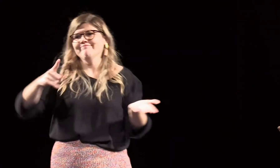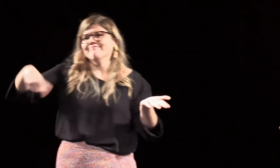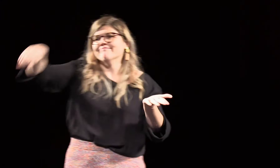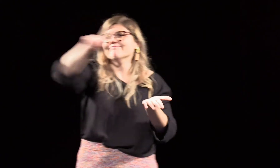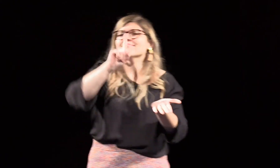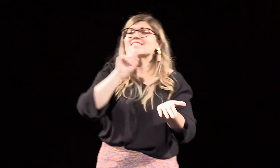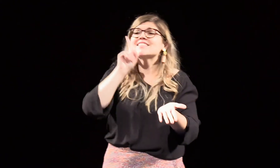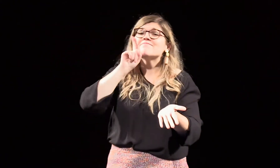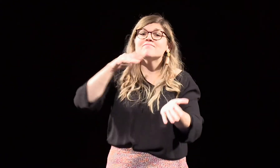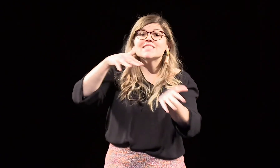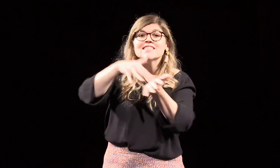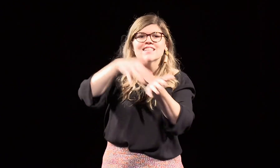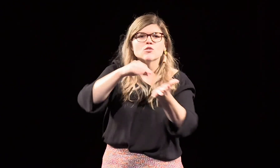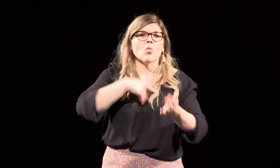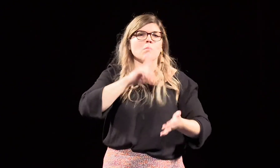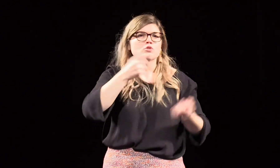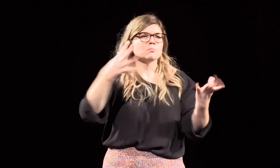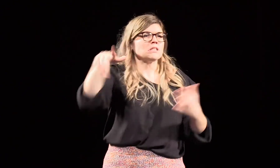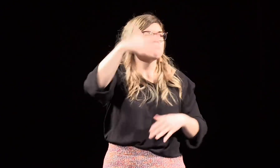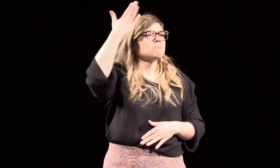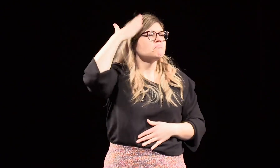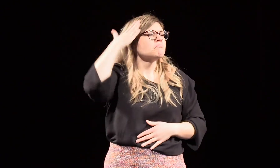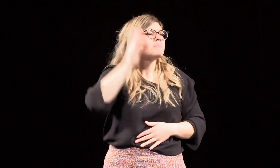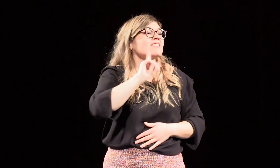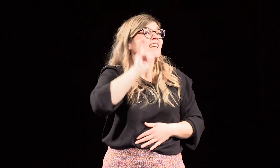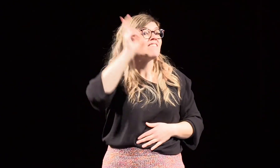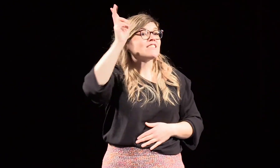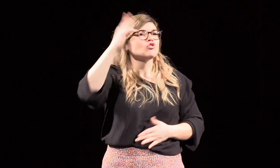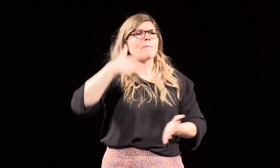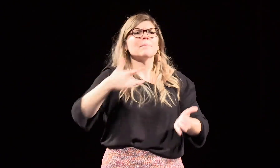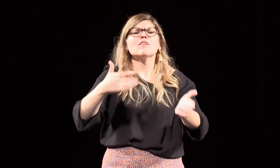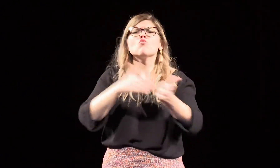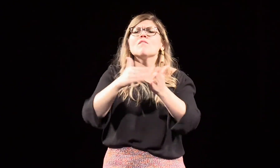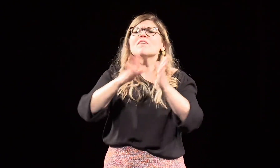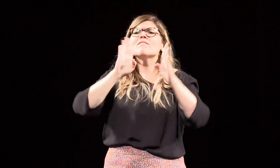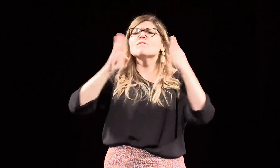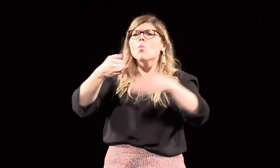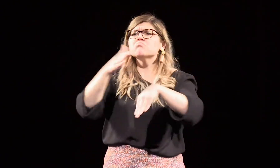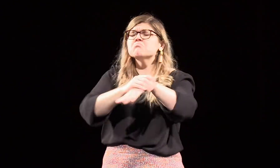For those of us in Deaf Studies, I'm sure we all know that often Deaf history